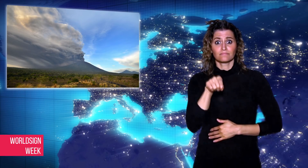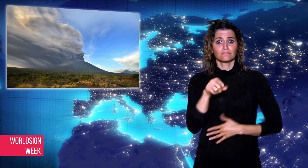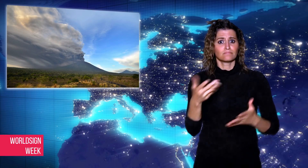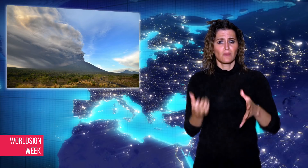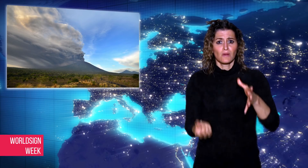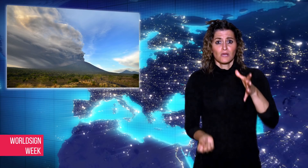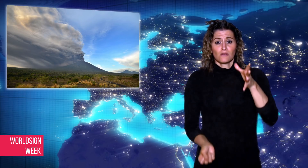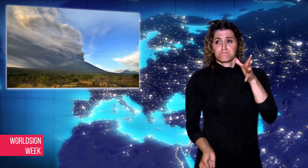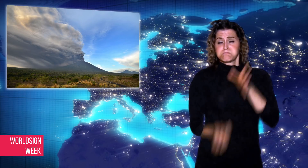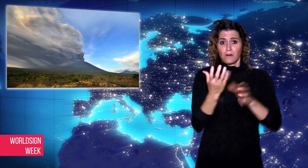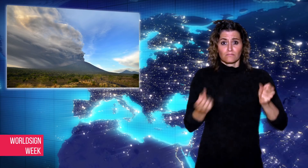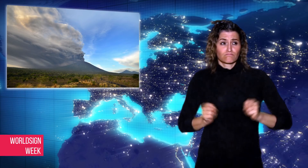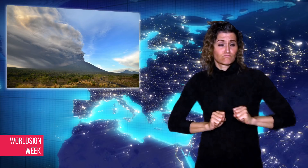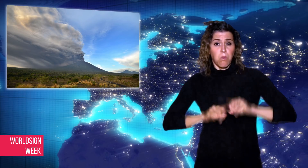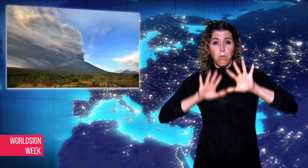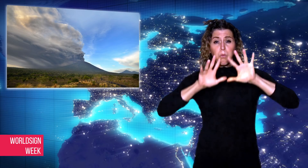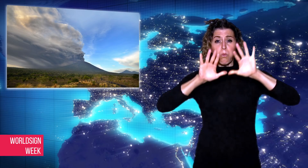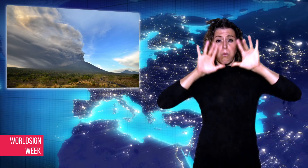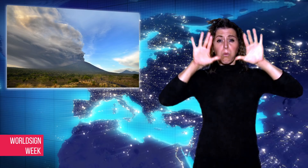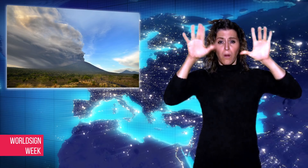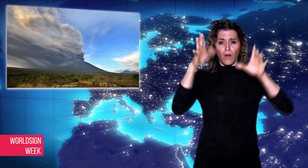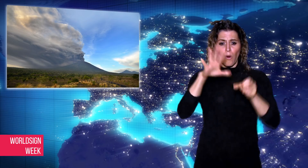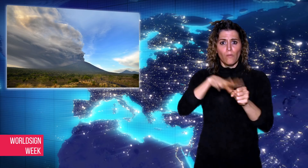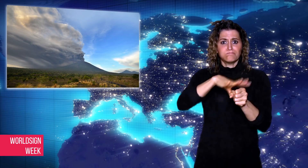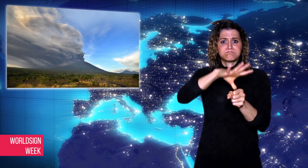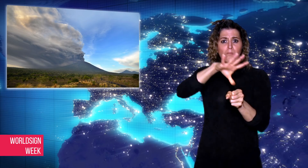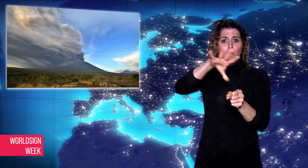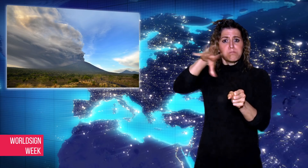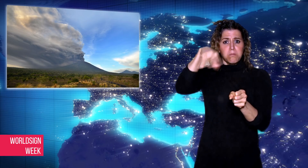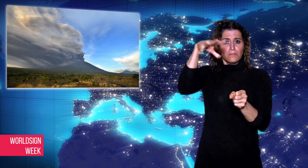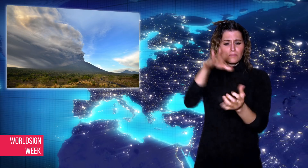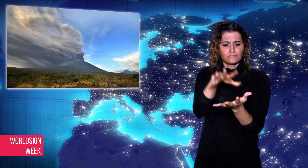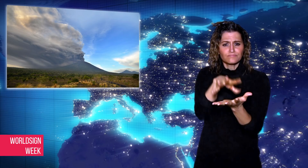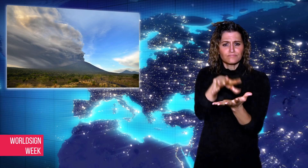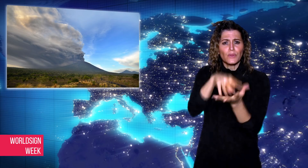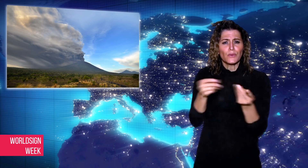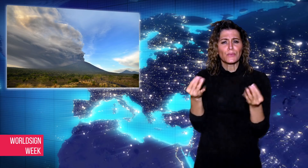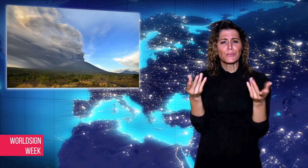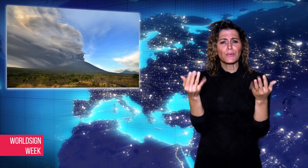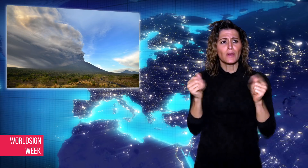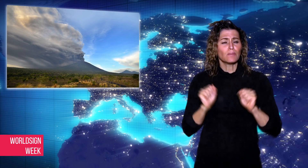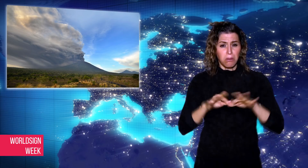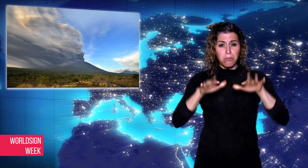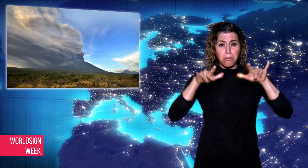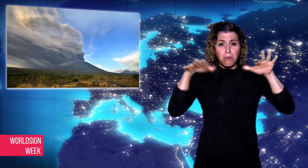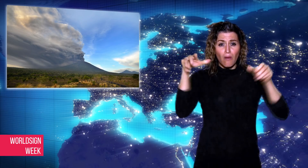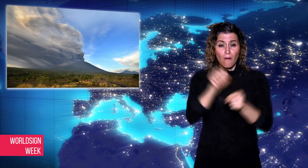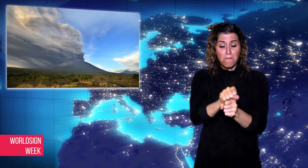as high as 5,000 meters into the